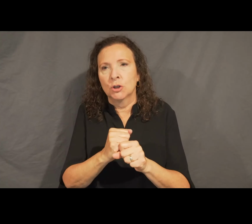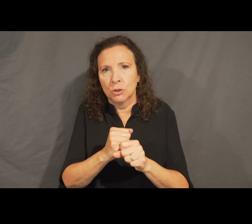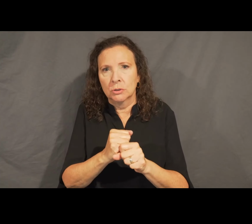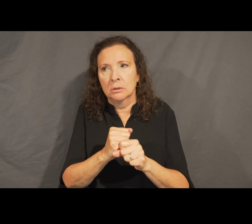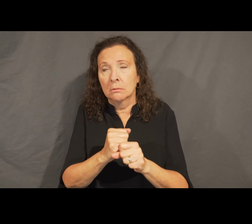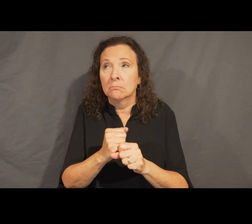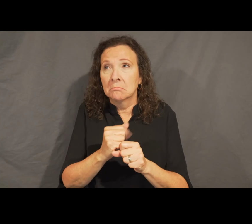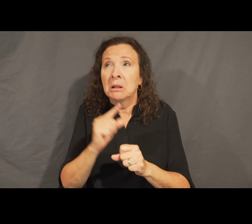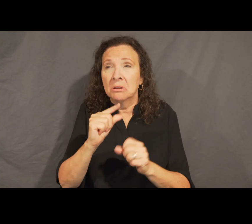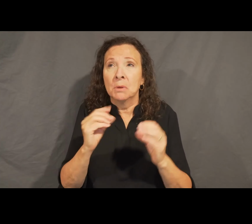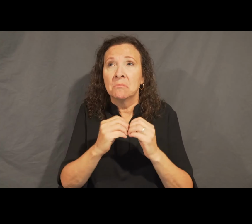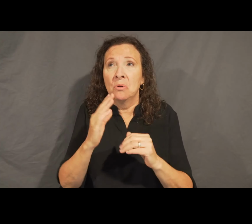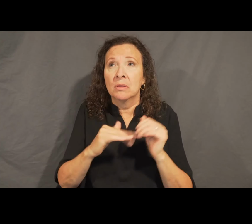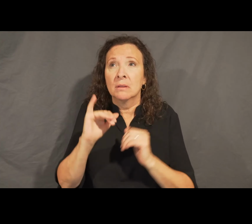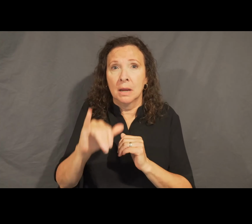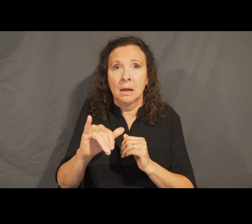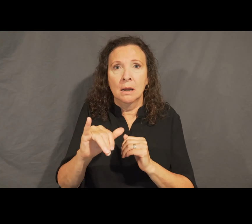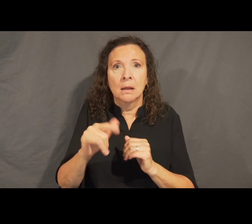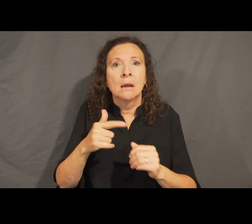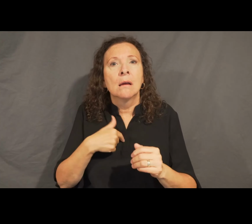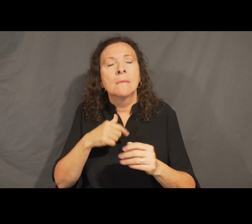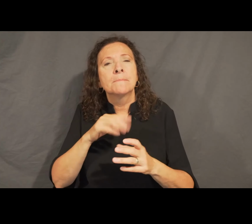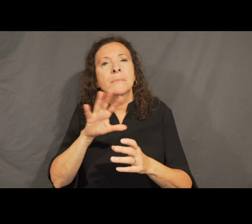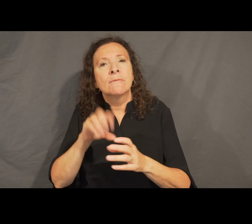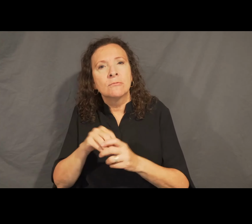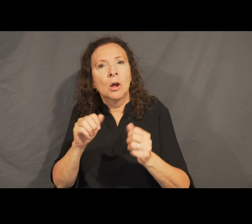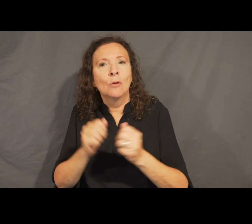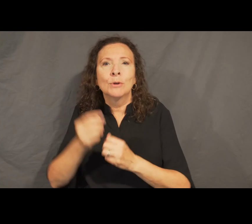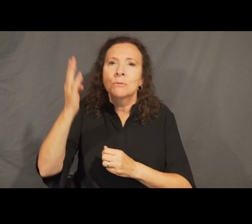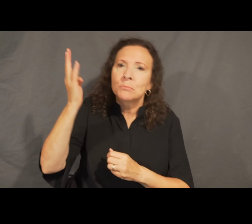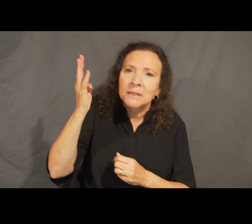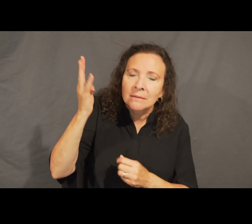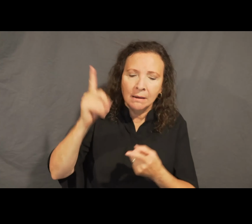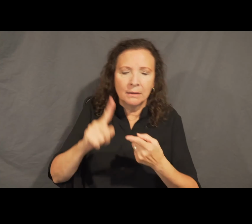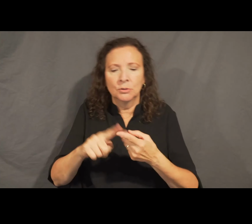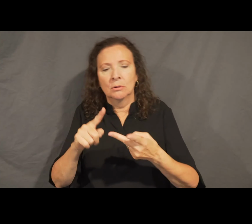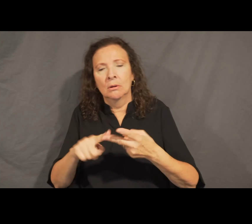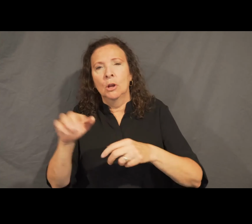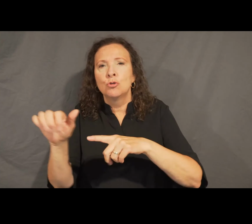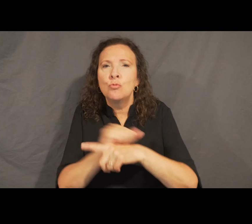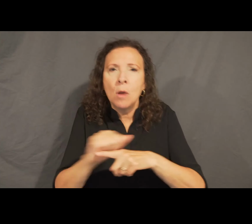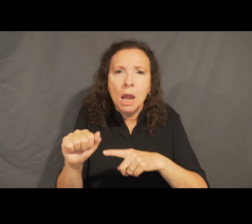I've been very involved with assessments, presentations, things like that. Trainings.